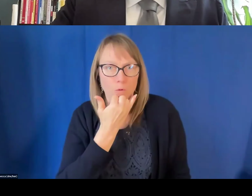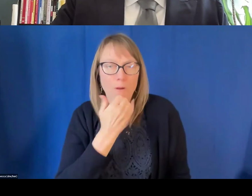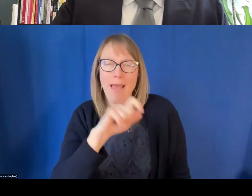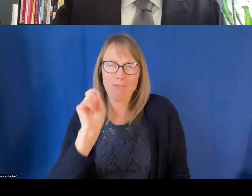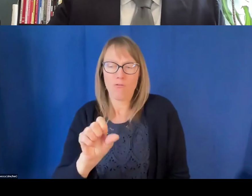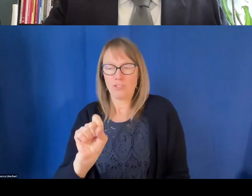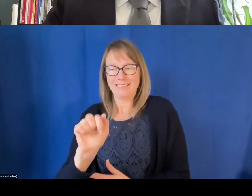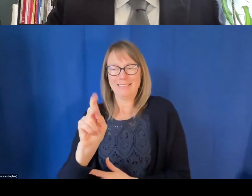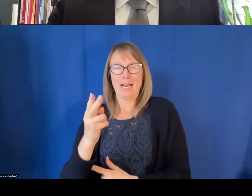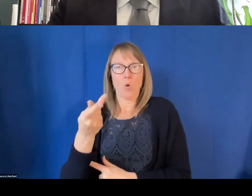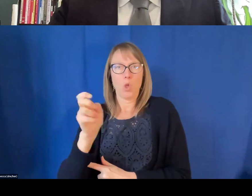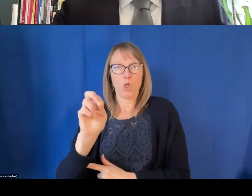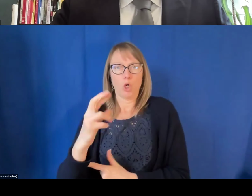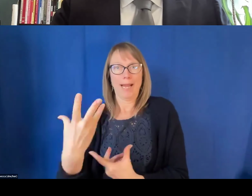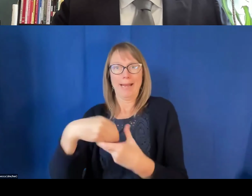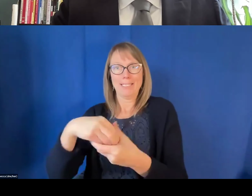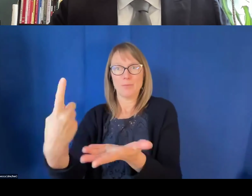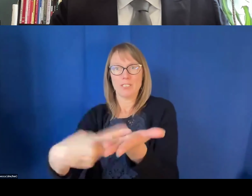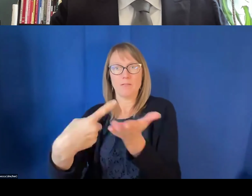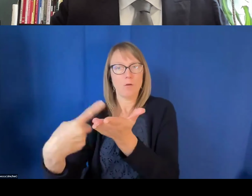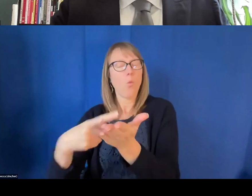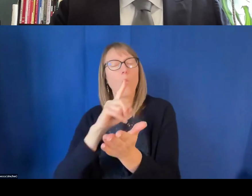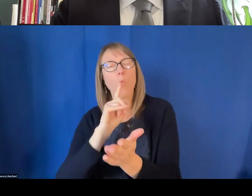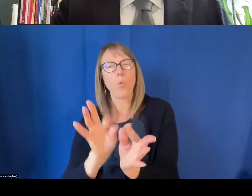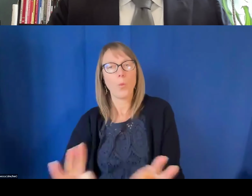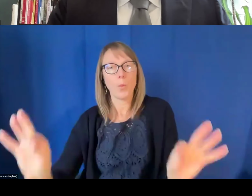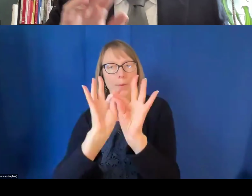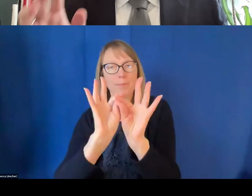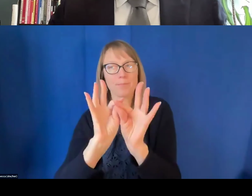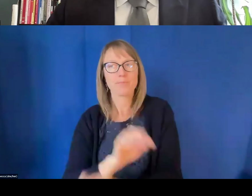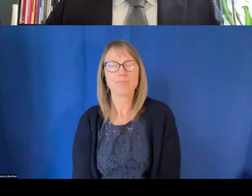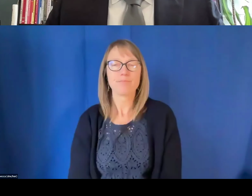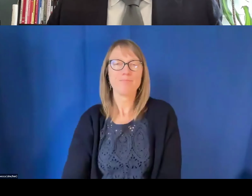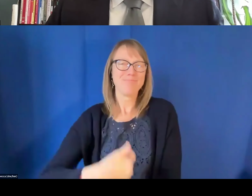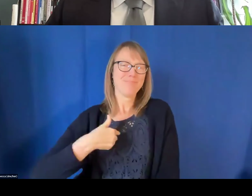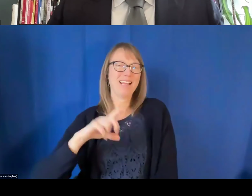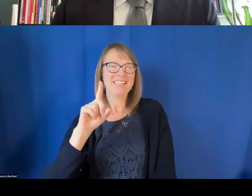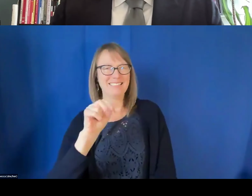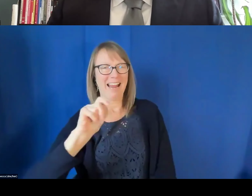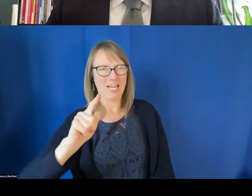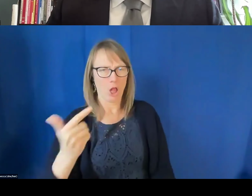This is Daniel speaking again, I just also would add that's maybe feels a little bit more tangible.